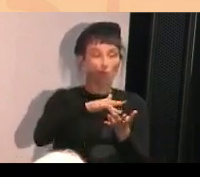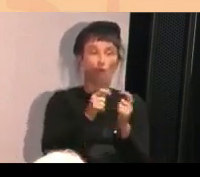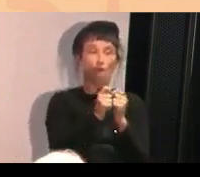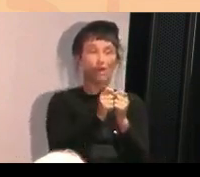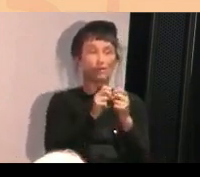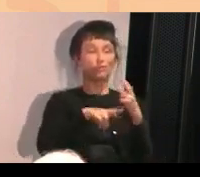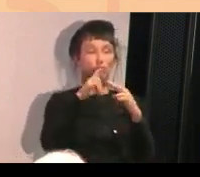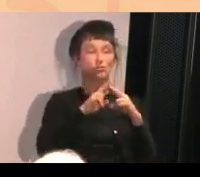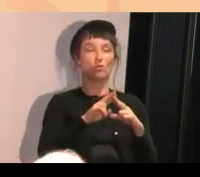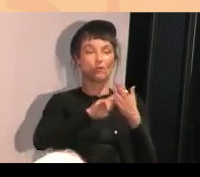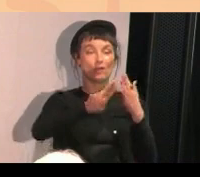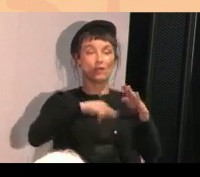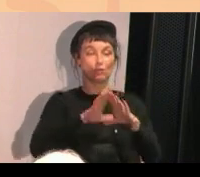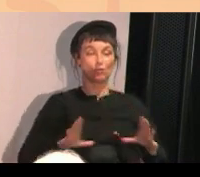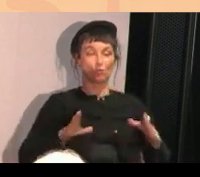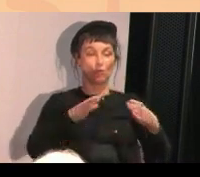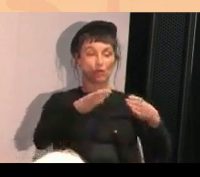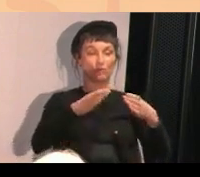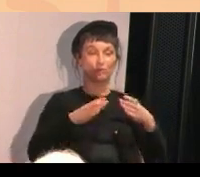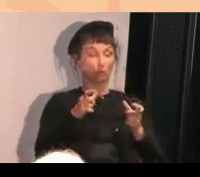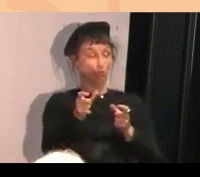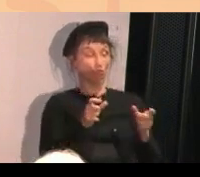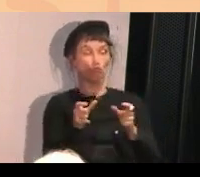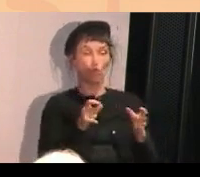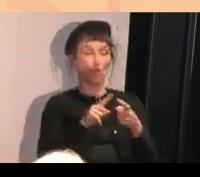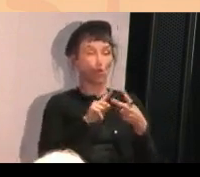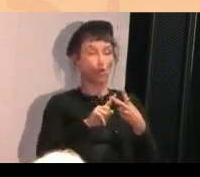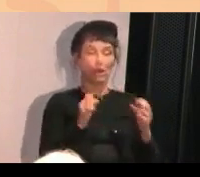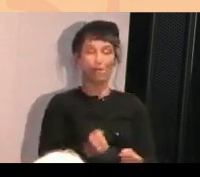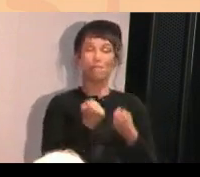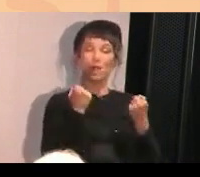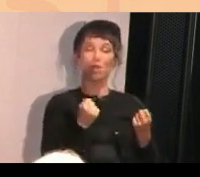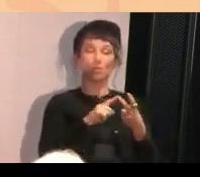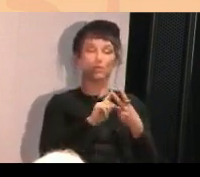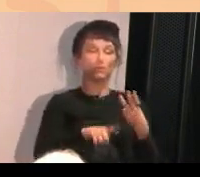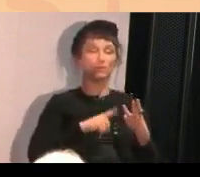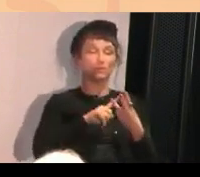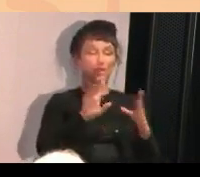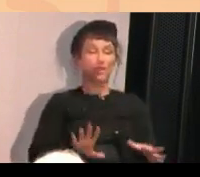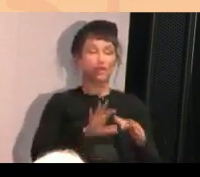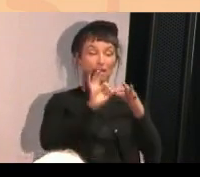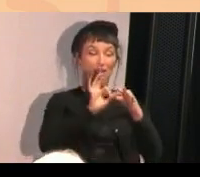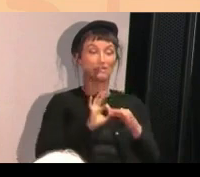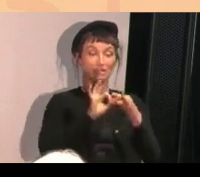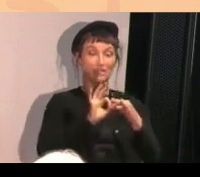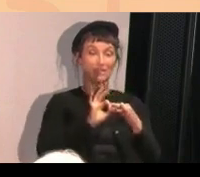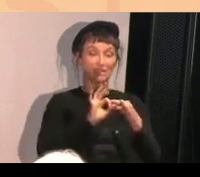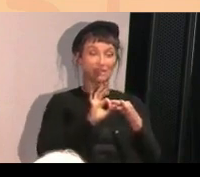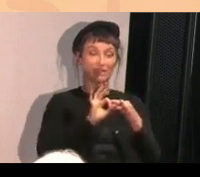self-determination empowerment connecting and amplifying existing strengths